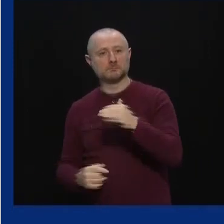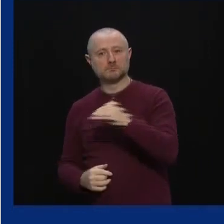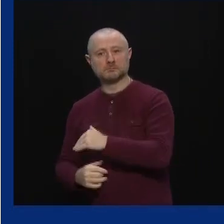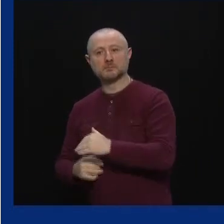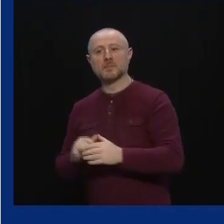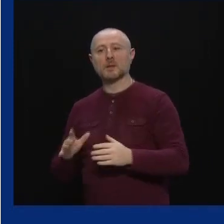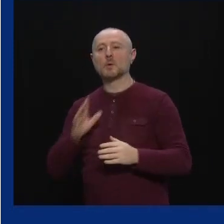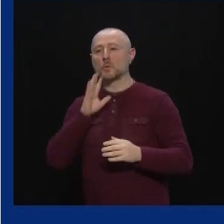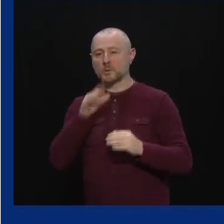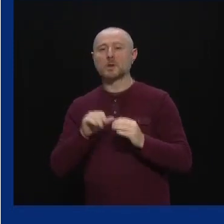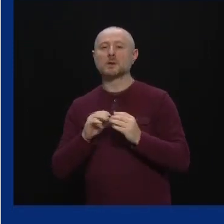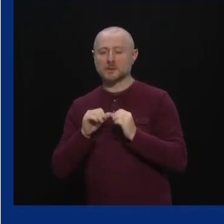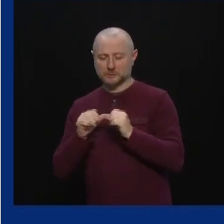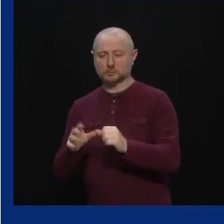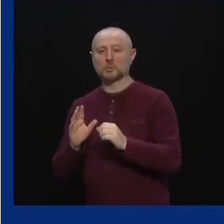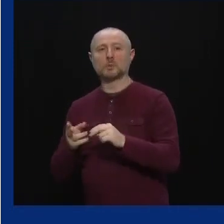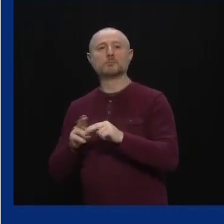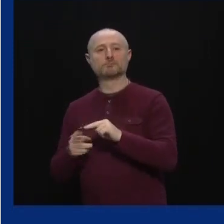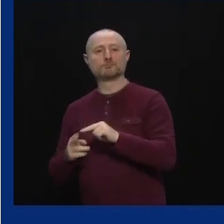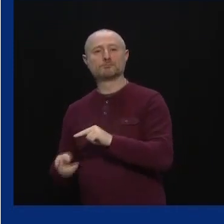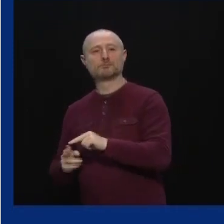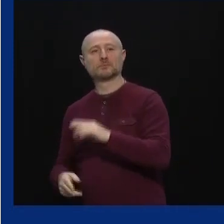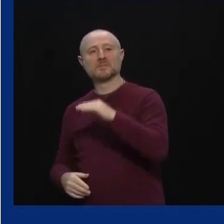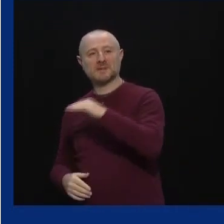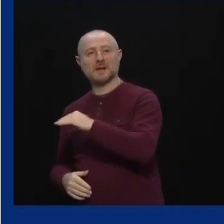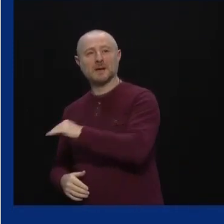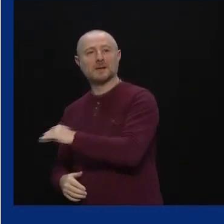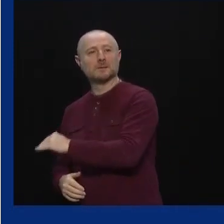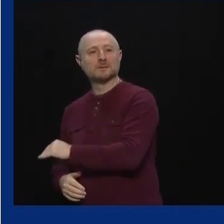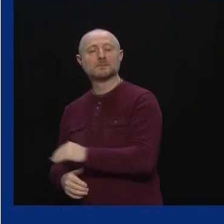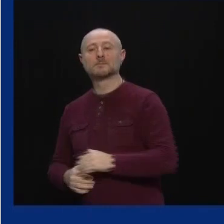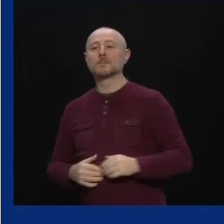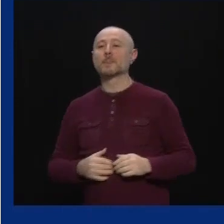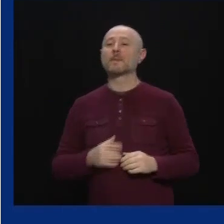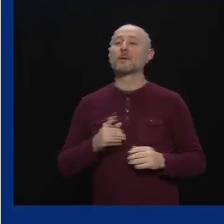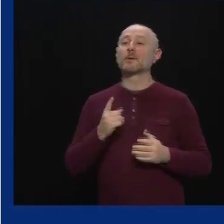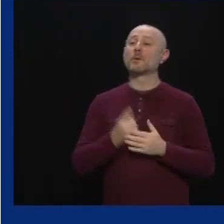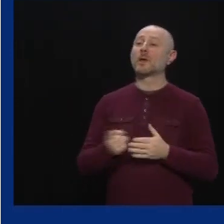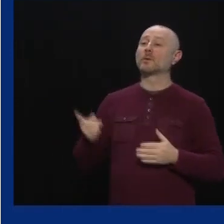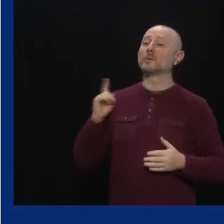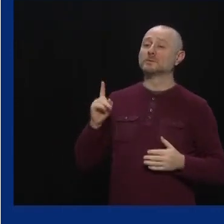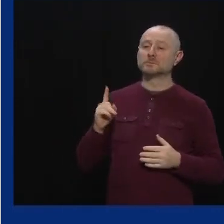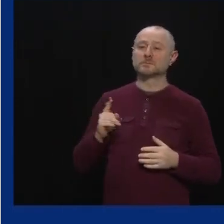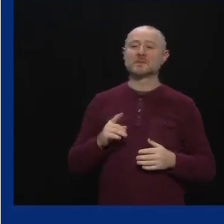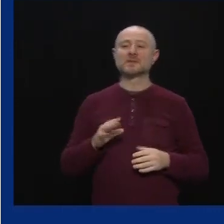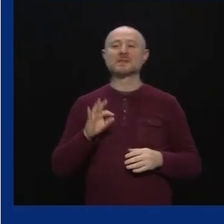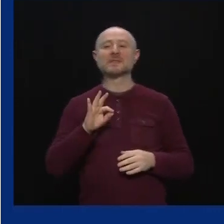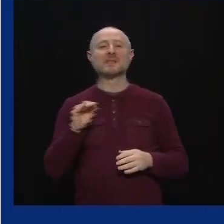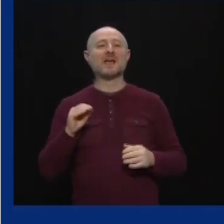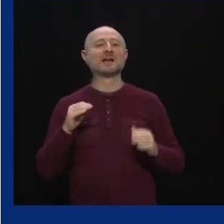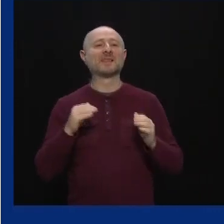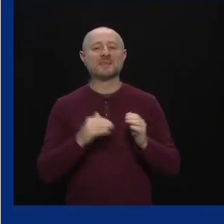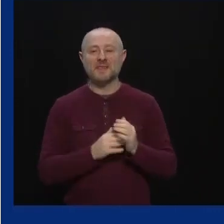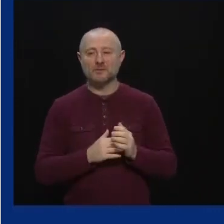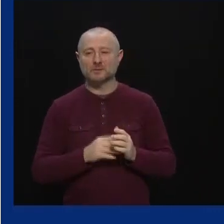ONE WEEK AGO. HIGHEST TO LOWEST IN A WEEK THUS FAR. AND THAT LOWEST IS GOING TO